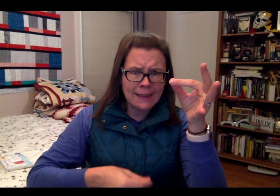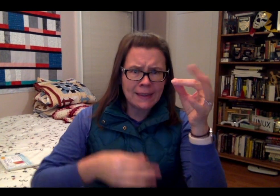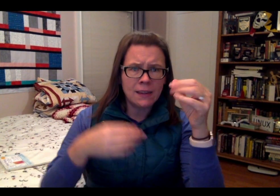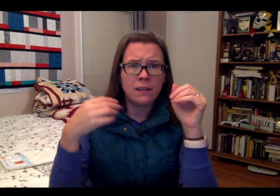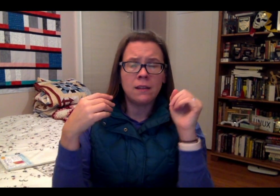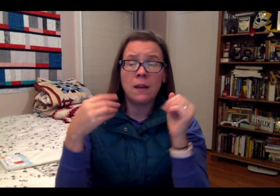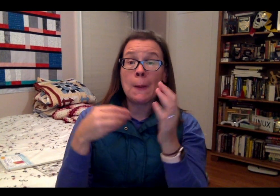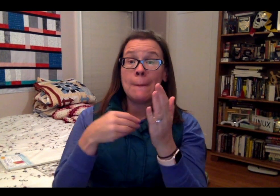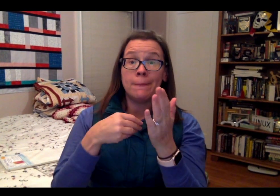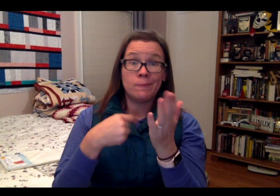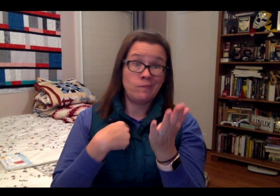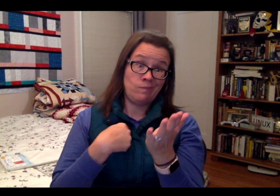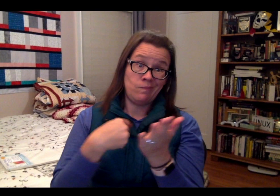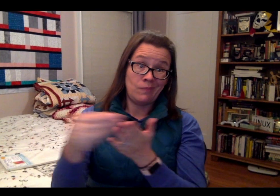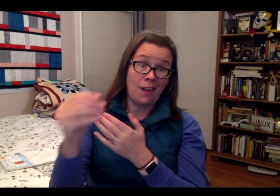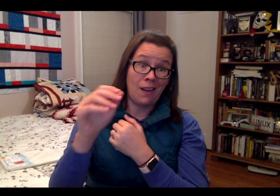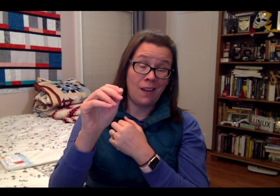Um it is very thin.